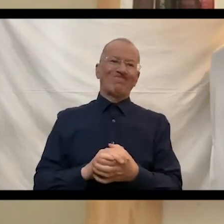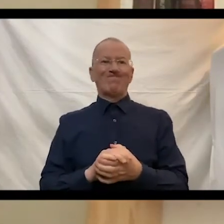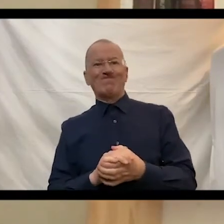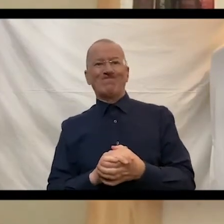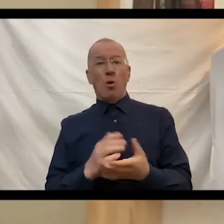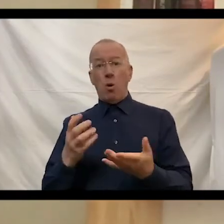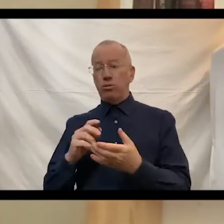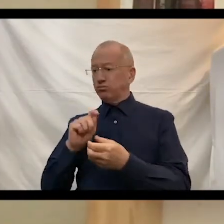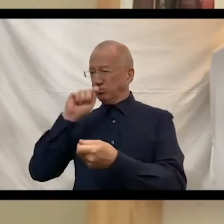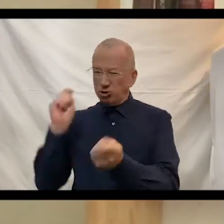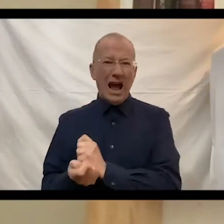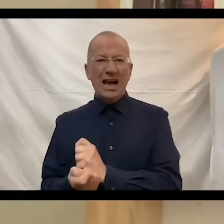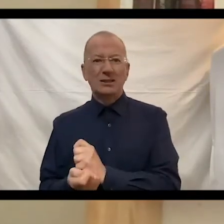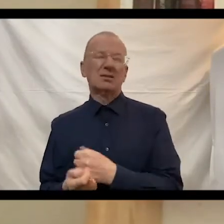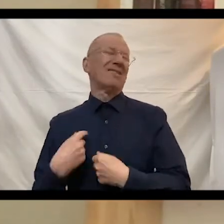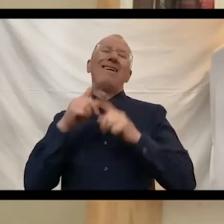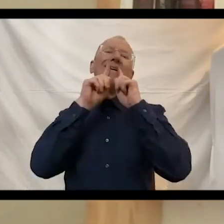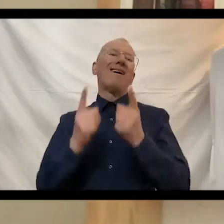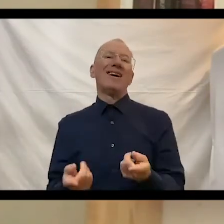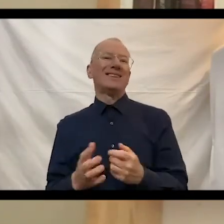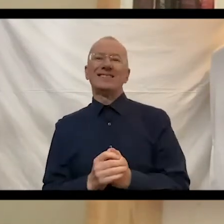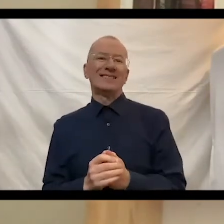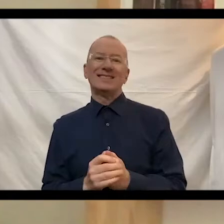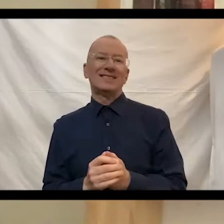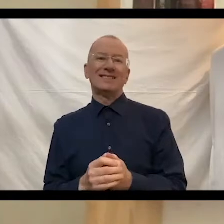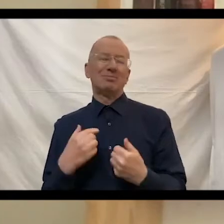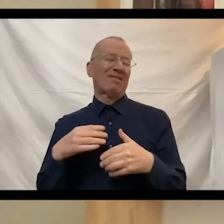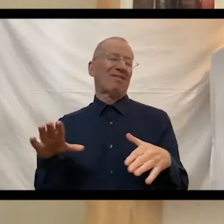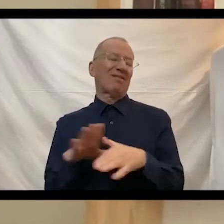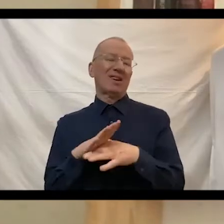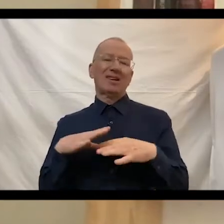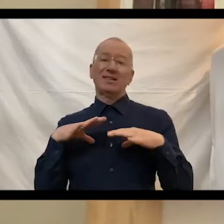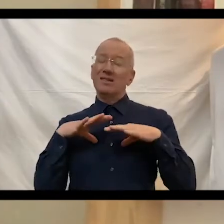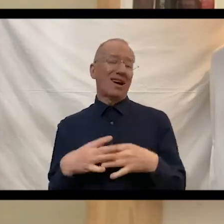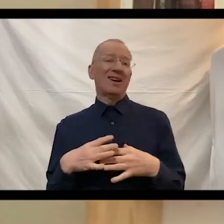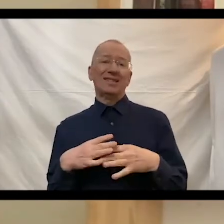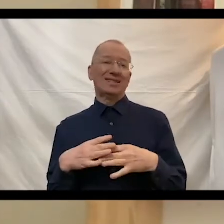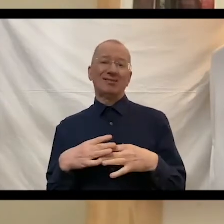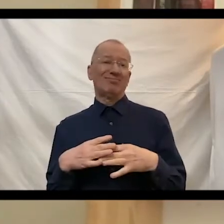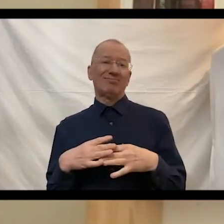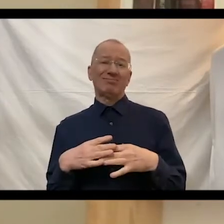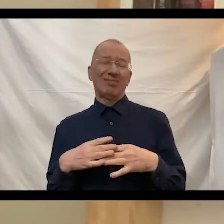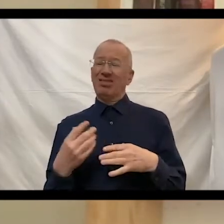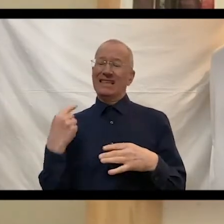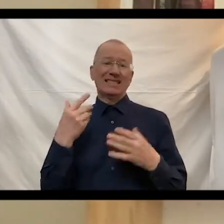Or just a leap for change? I can't. I'm just too fucking tired. These days